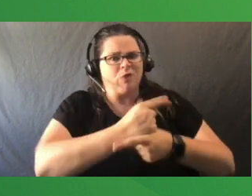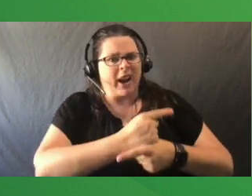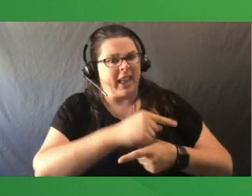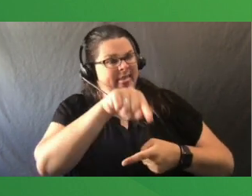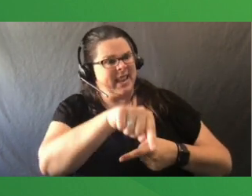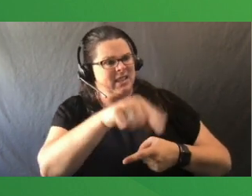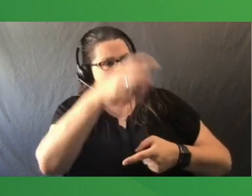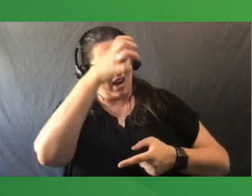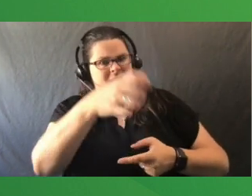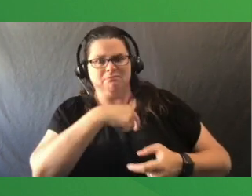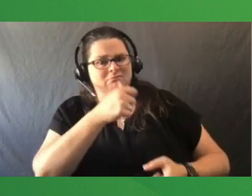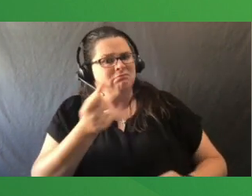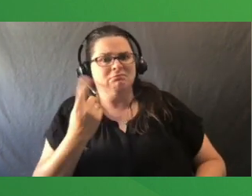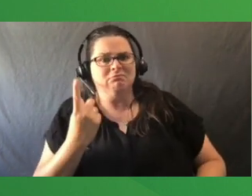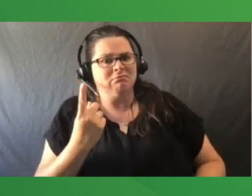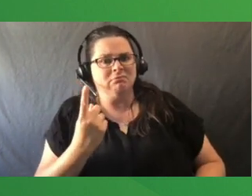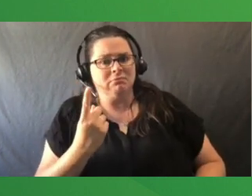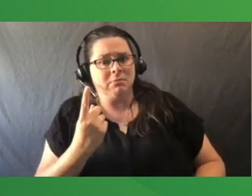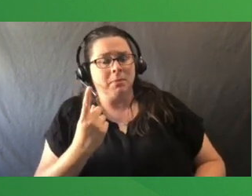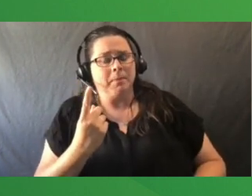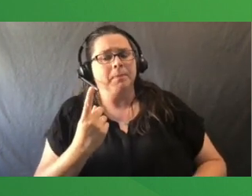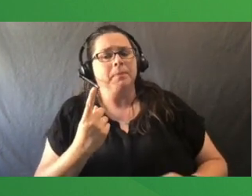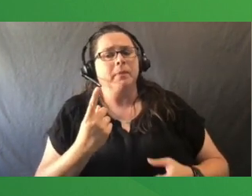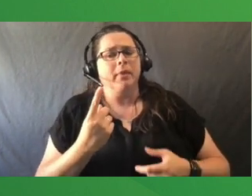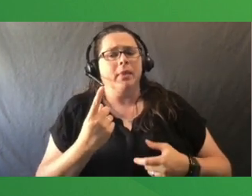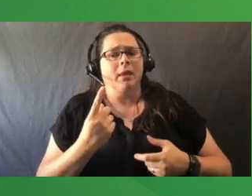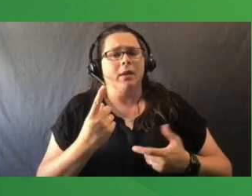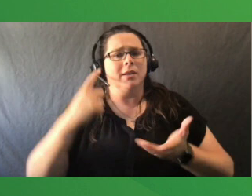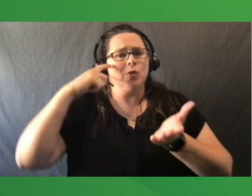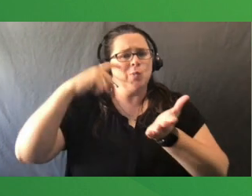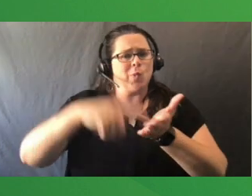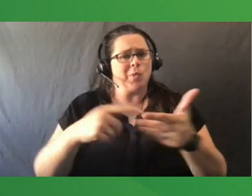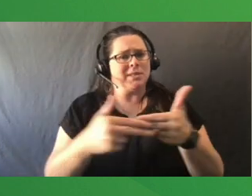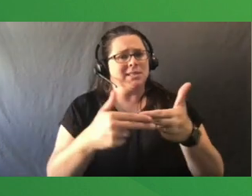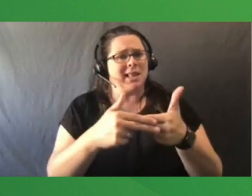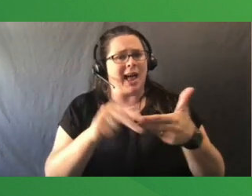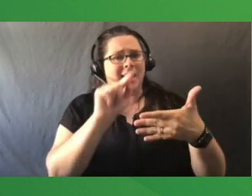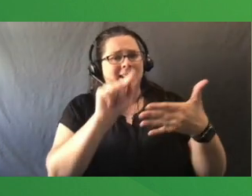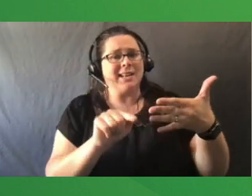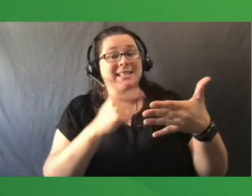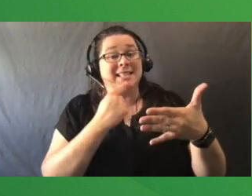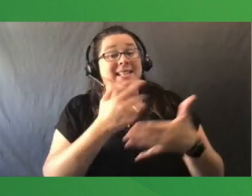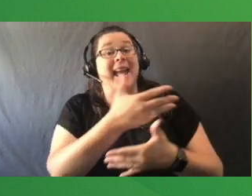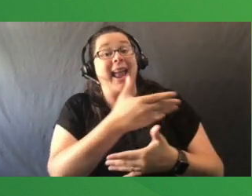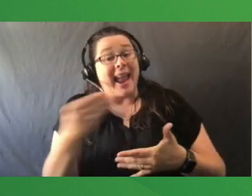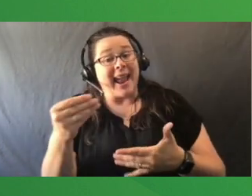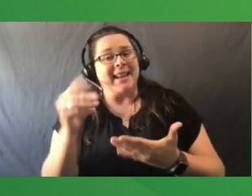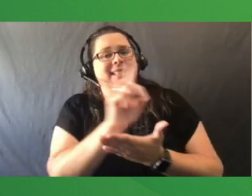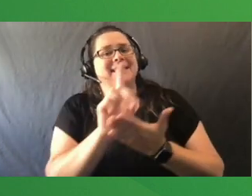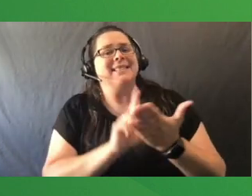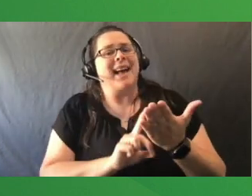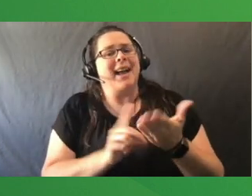And that kind of, you notice here in the slide it says and design solutions to problems,